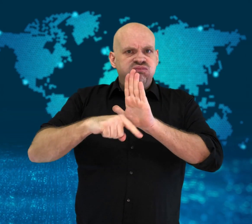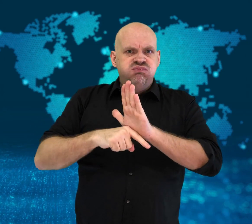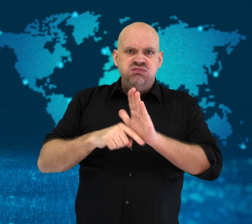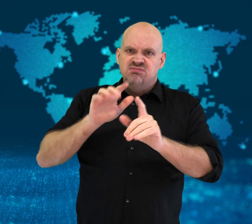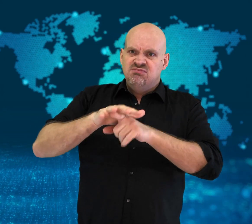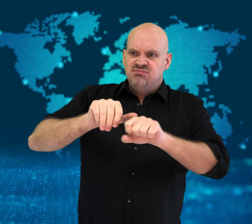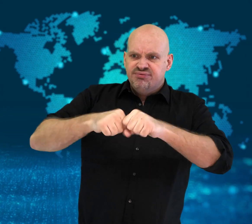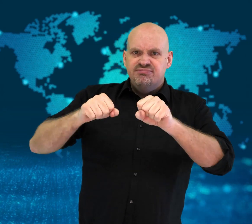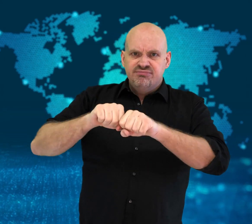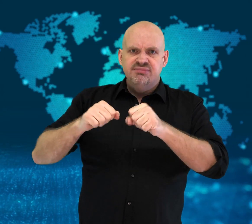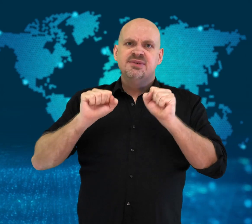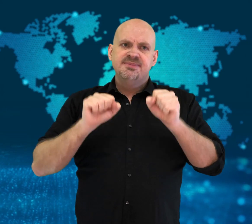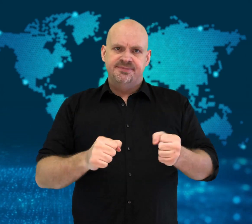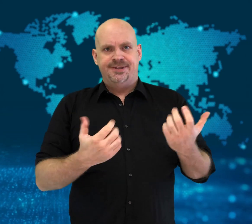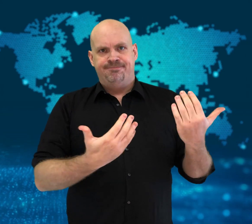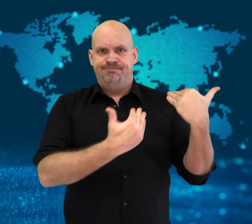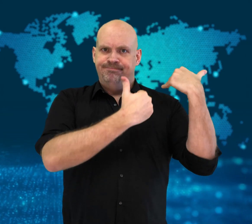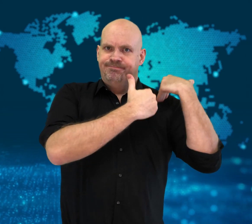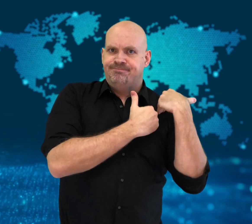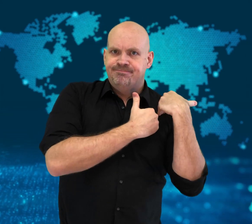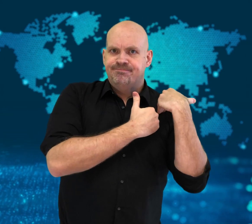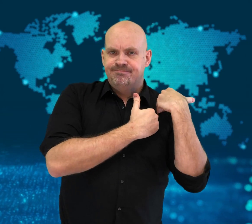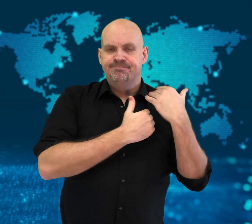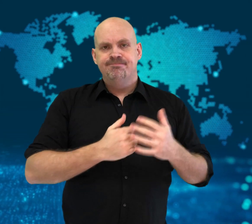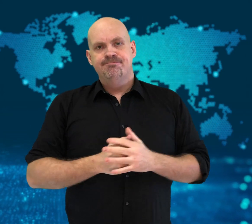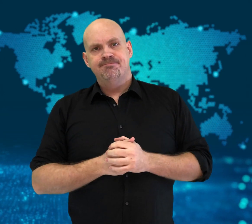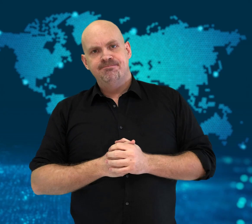violations in Saudi Arabia.